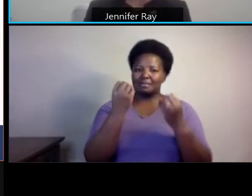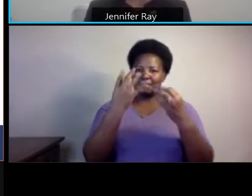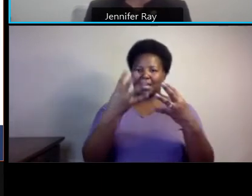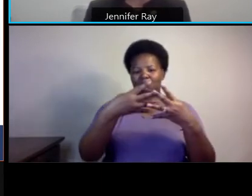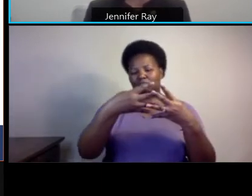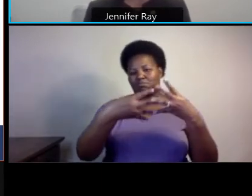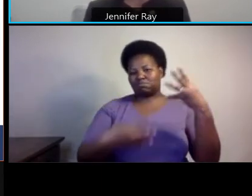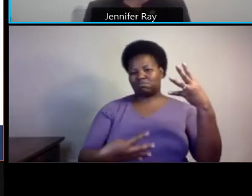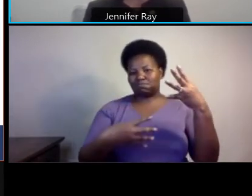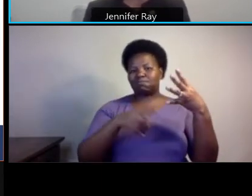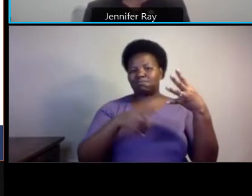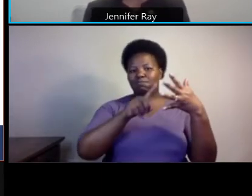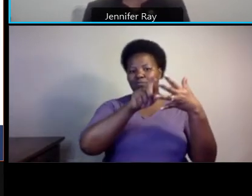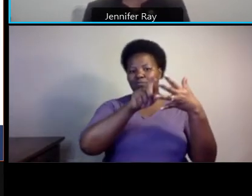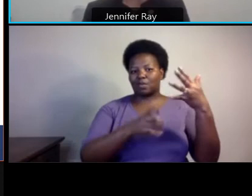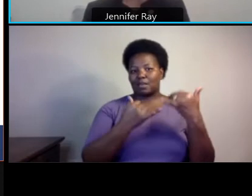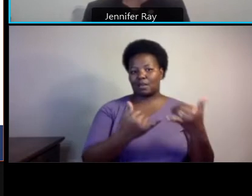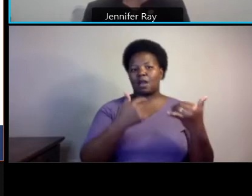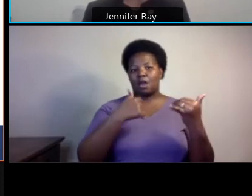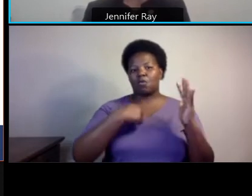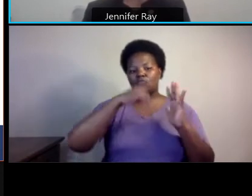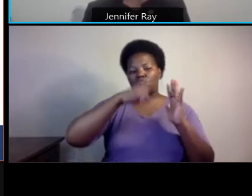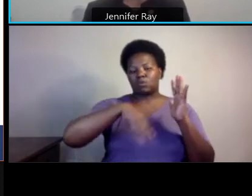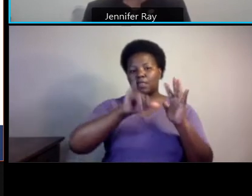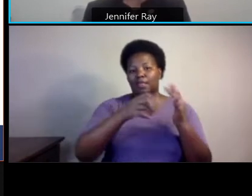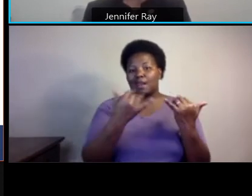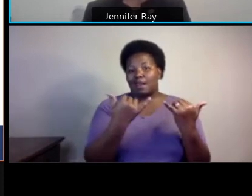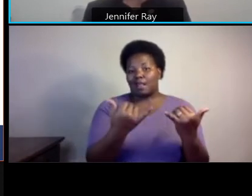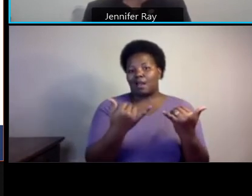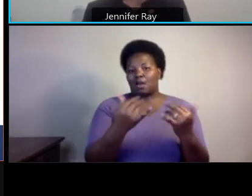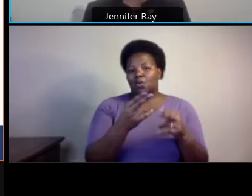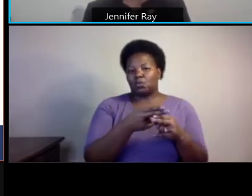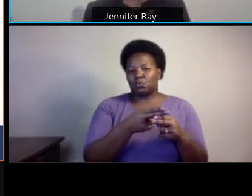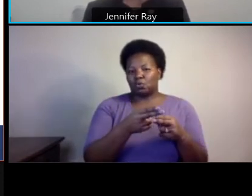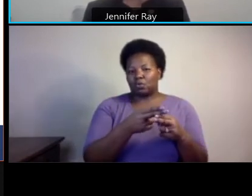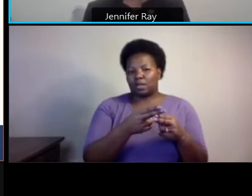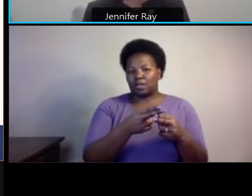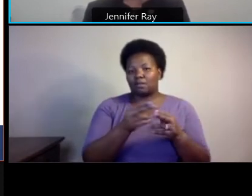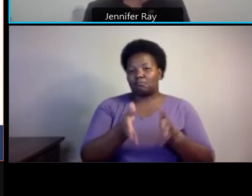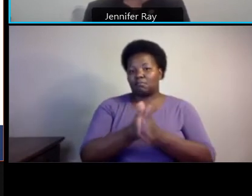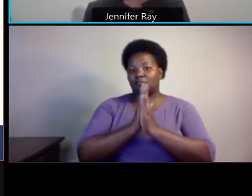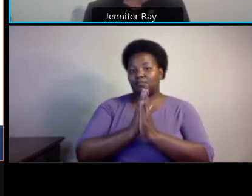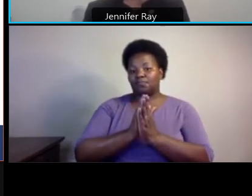comments and i will be going through those shortly asking our project team to provide responses